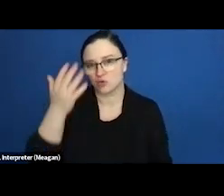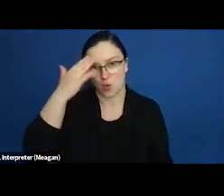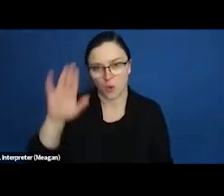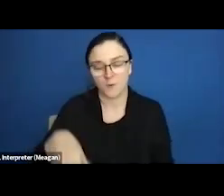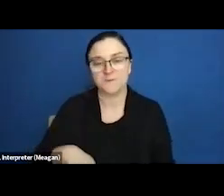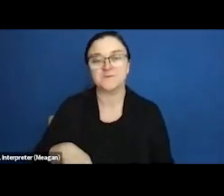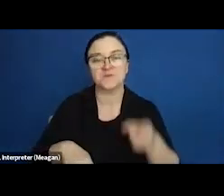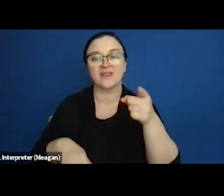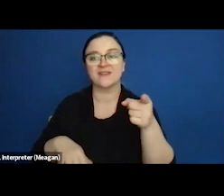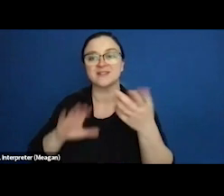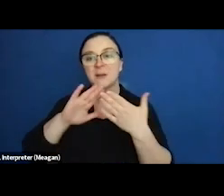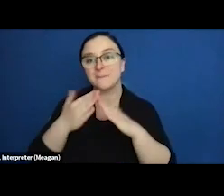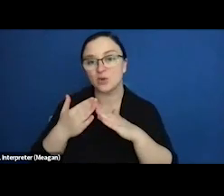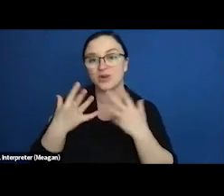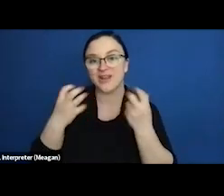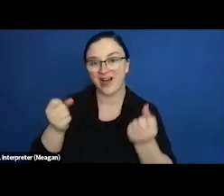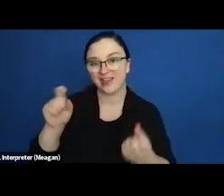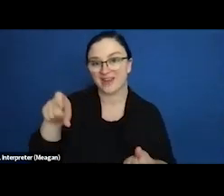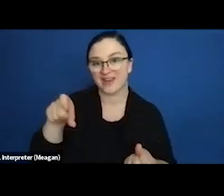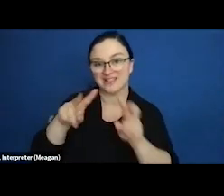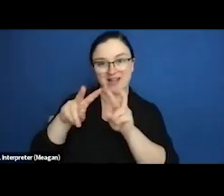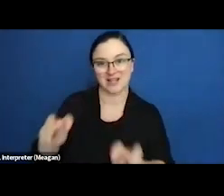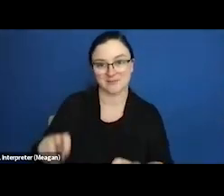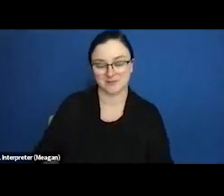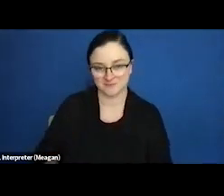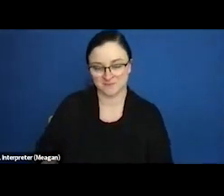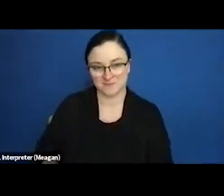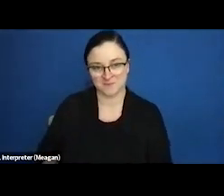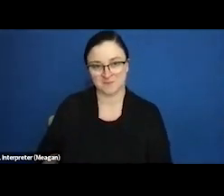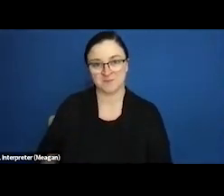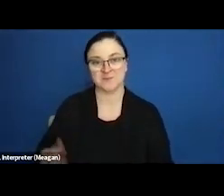this community health needs assessment. So maybe put in a chat